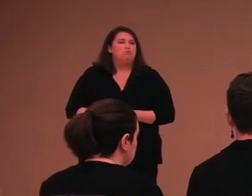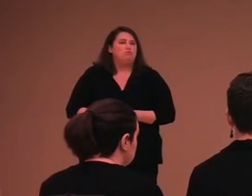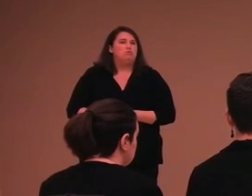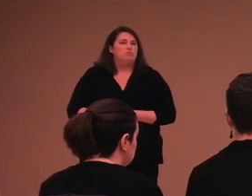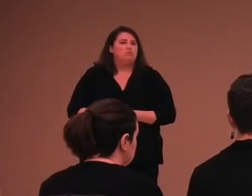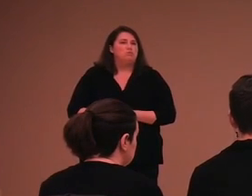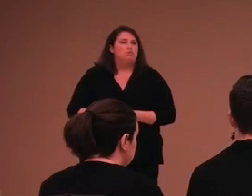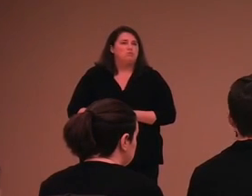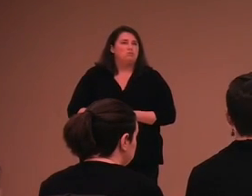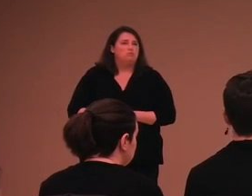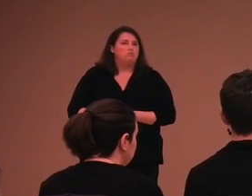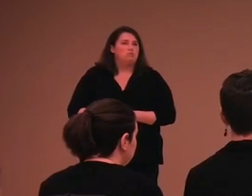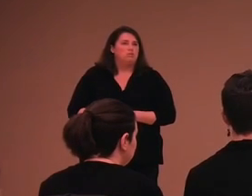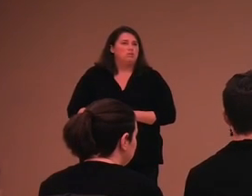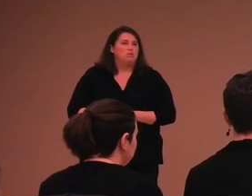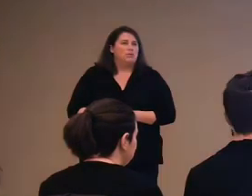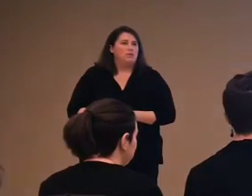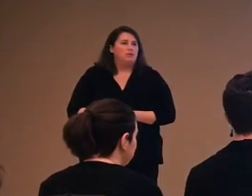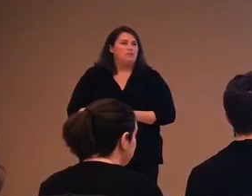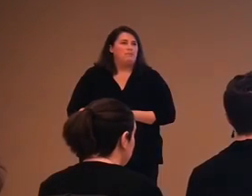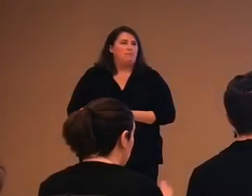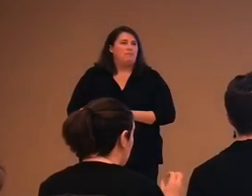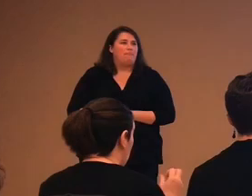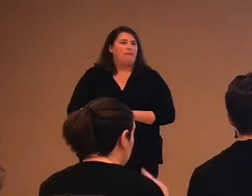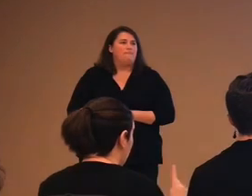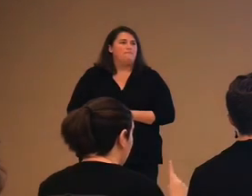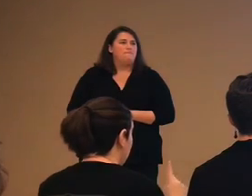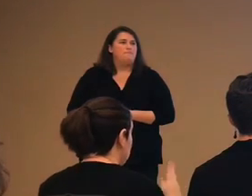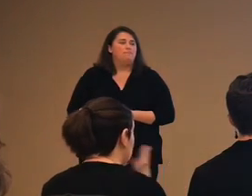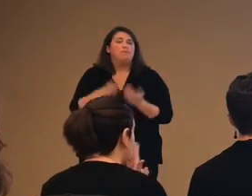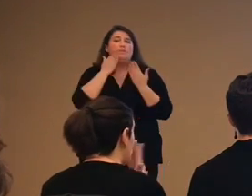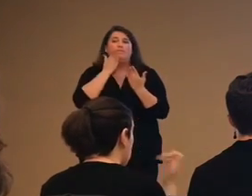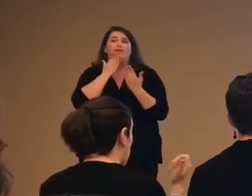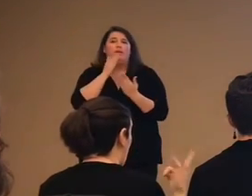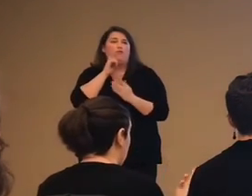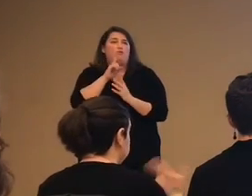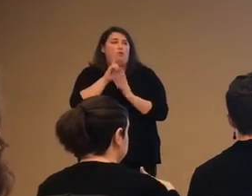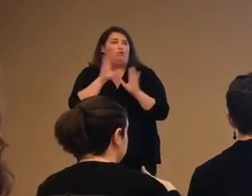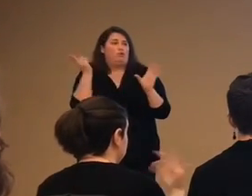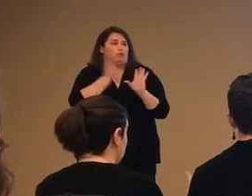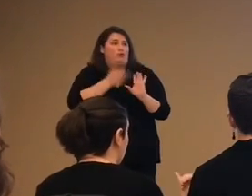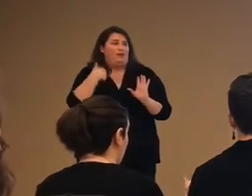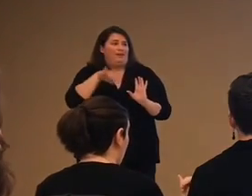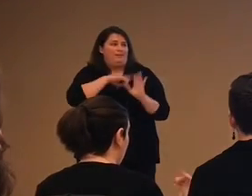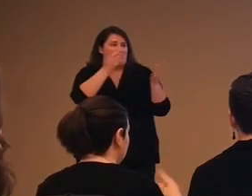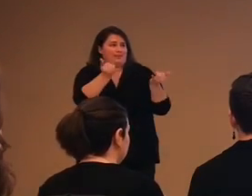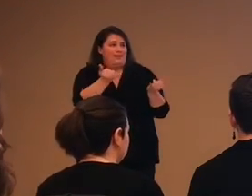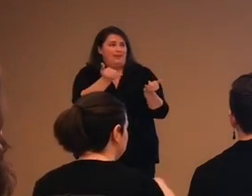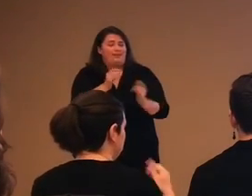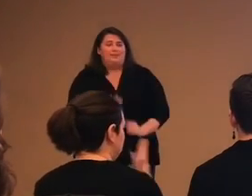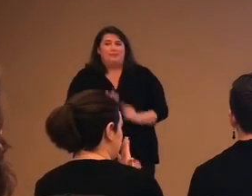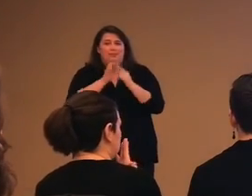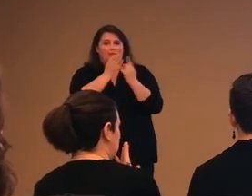Okay All right, so thank you all for joining us today and special. Thank you to